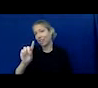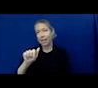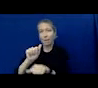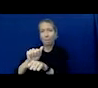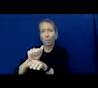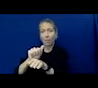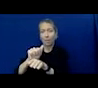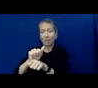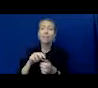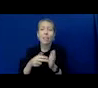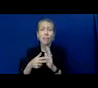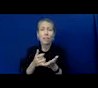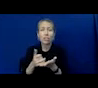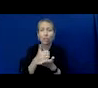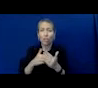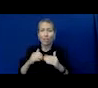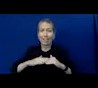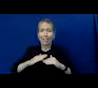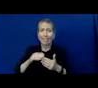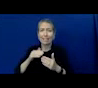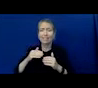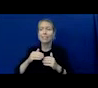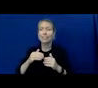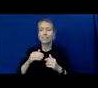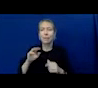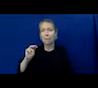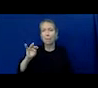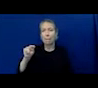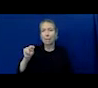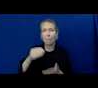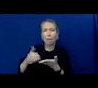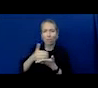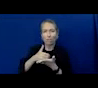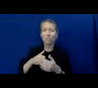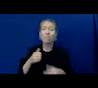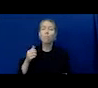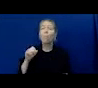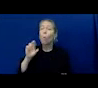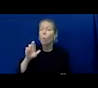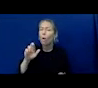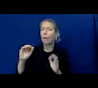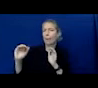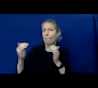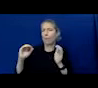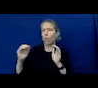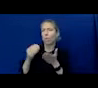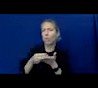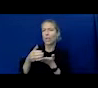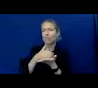at least minimum wages, or wages comparable to other coworkers doing similar tasks, and